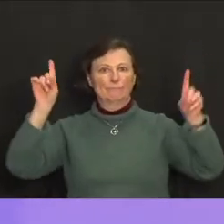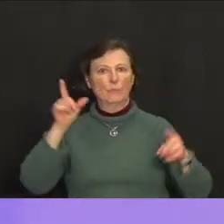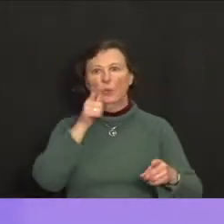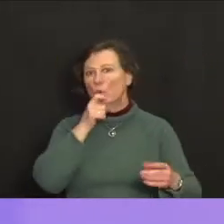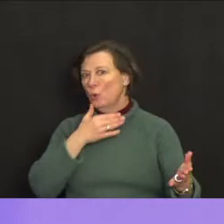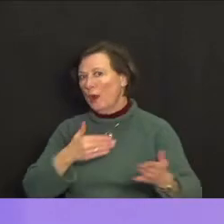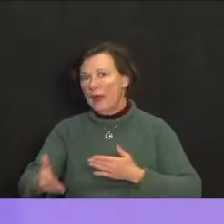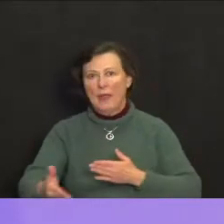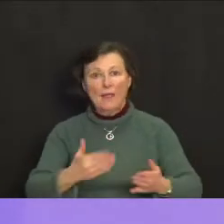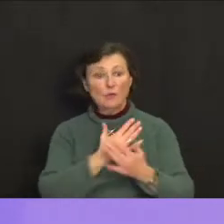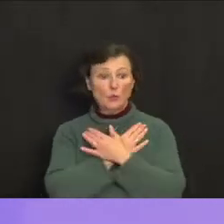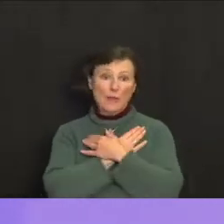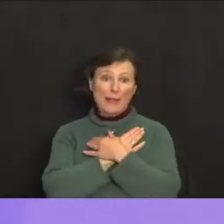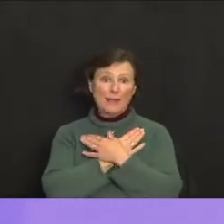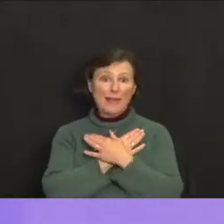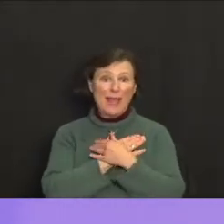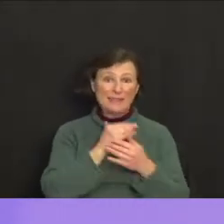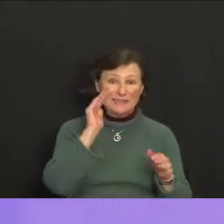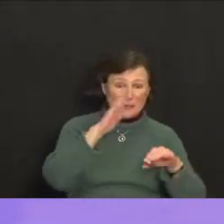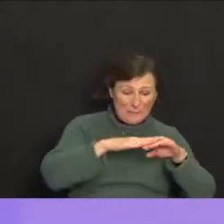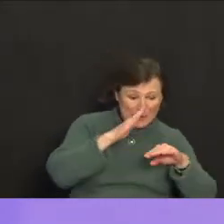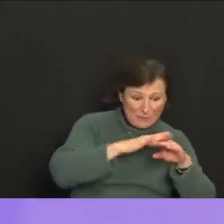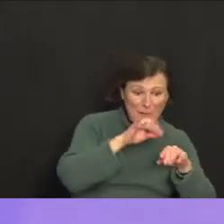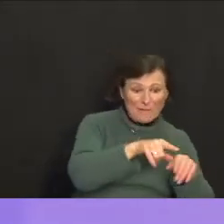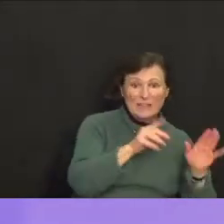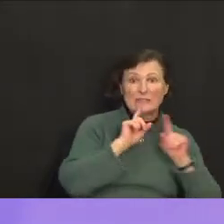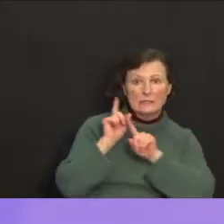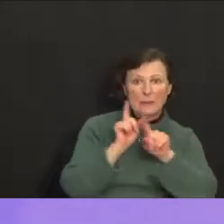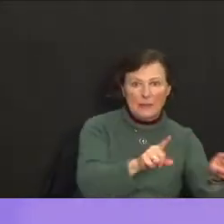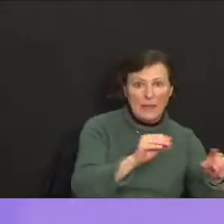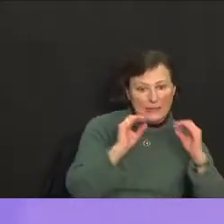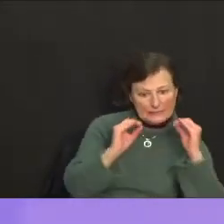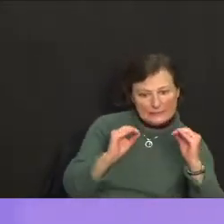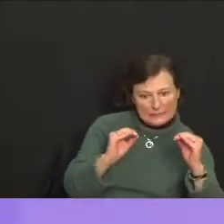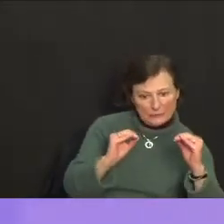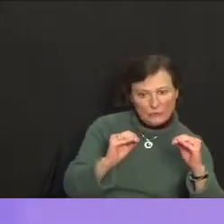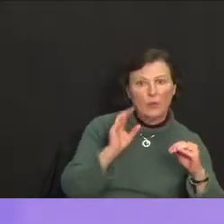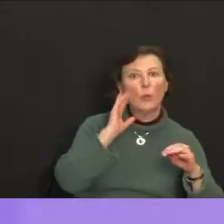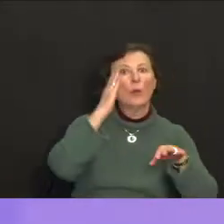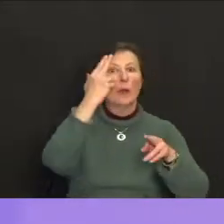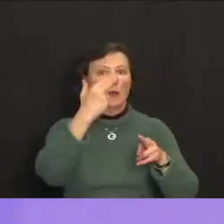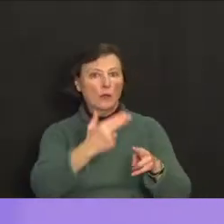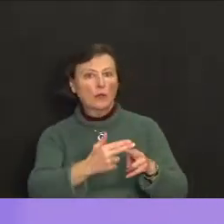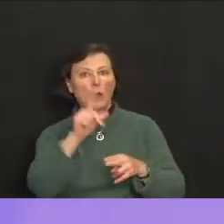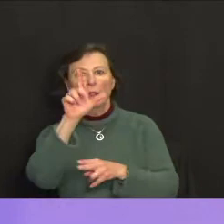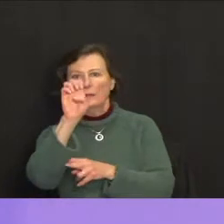the least of these commandments and teaches men so, shall be called the least in the kingdom of heaven."